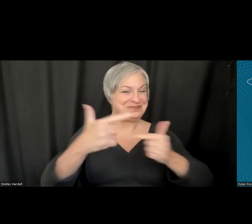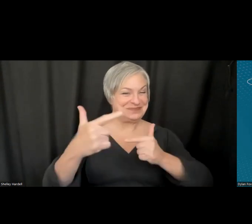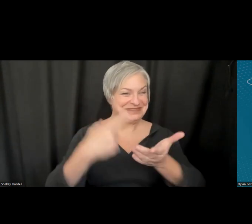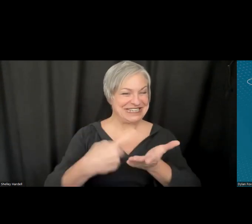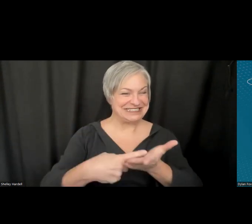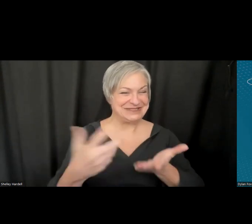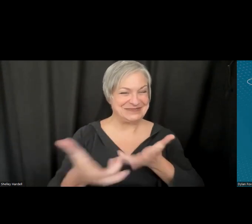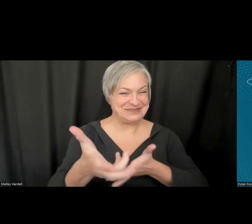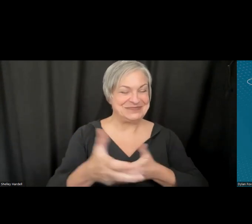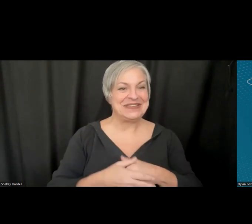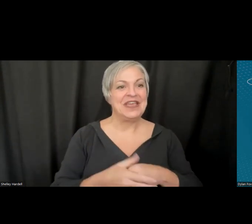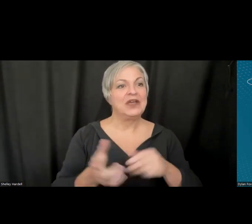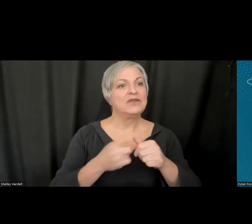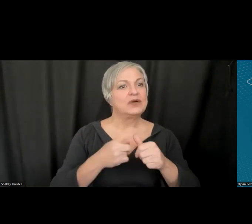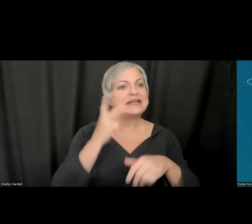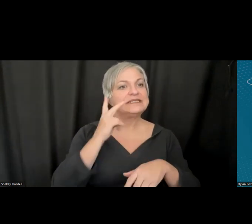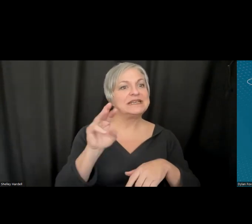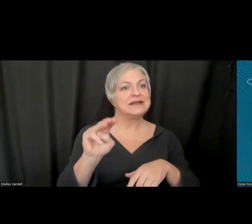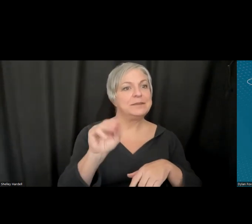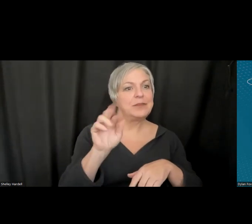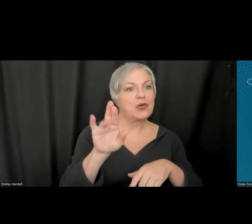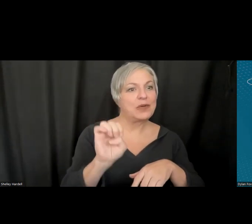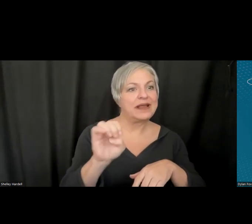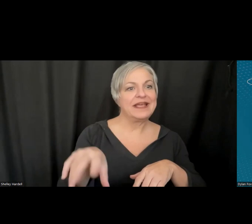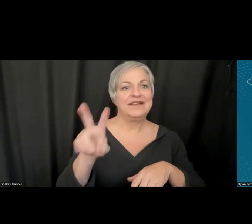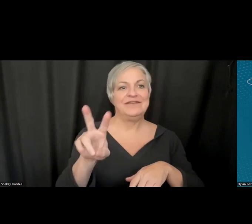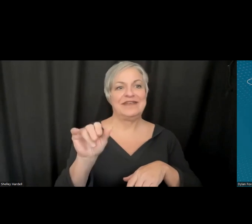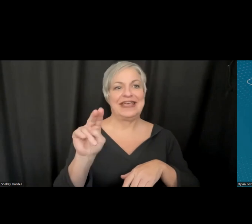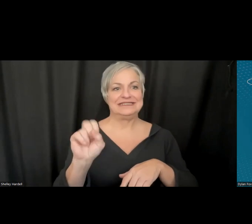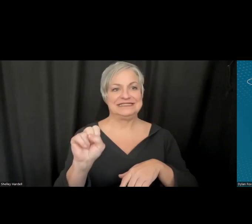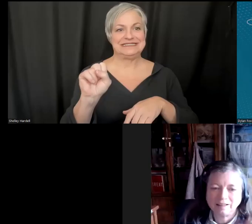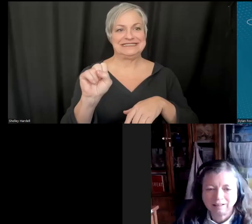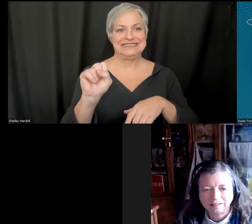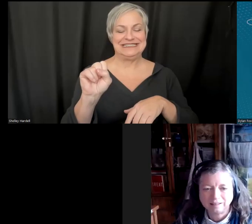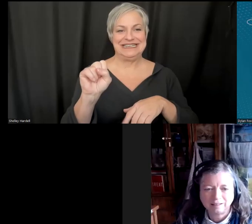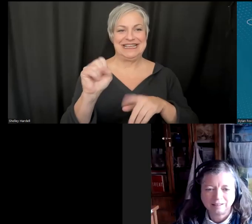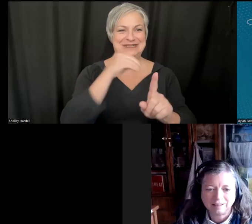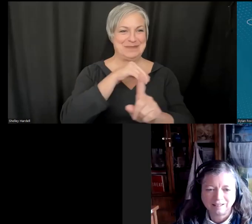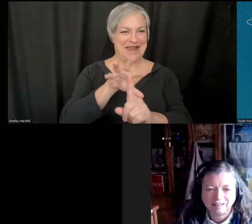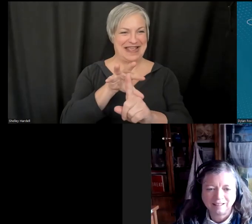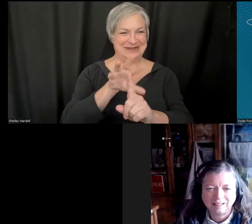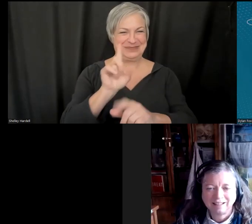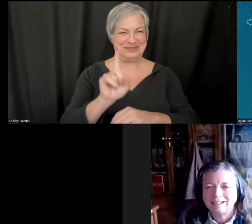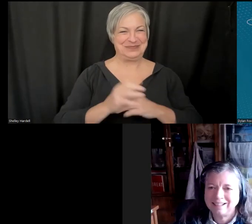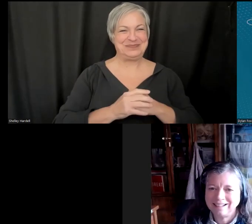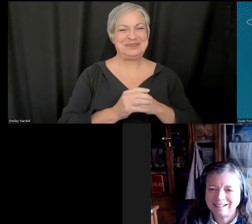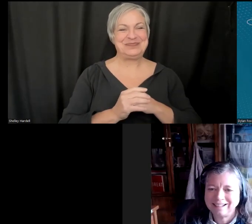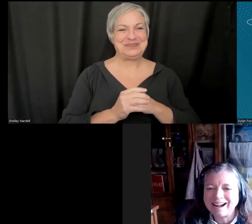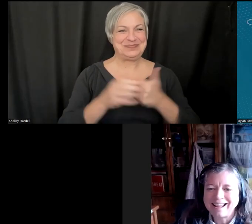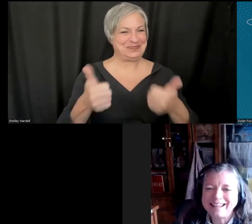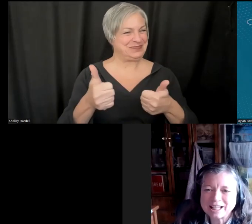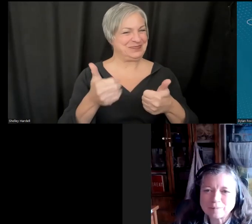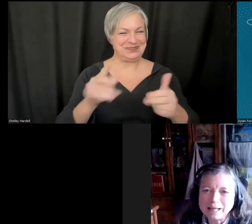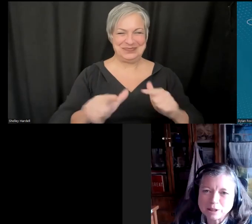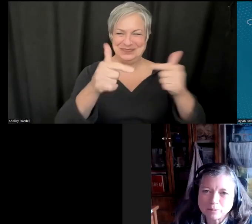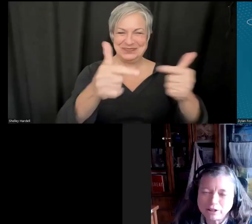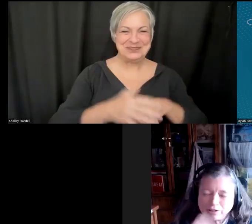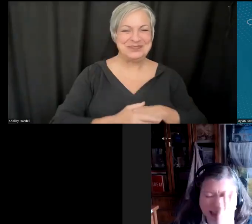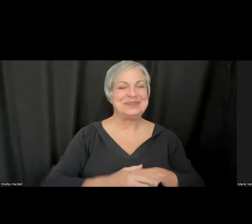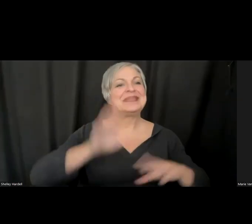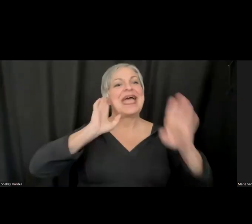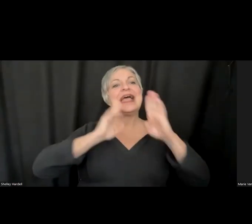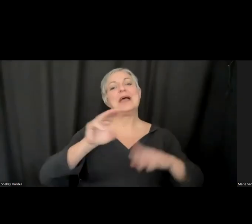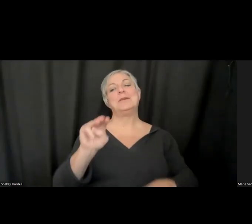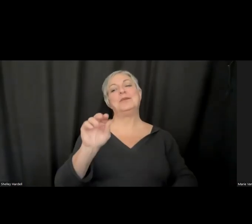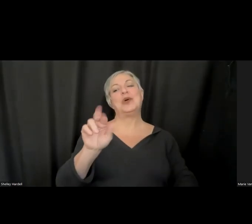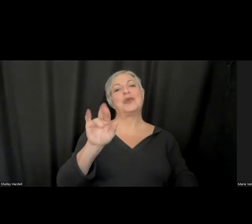I see here is Marie. >> I'm an associate professor in